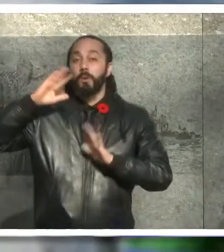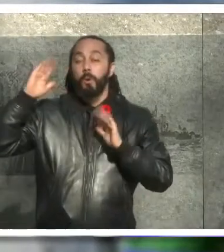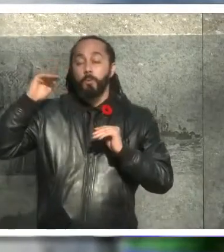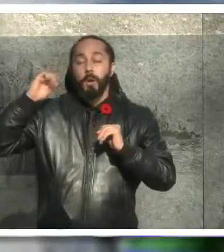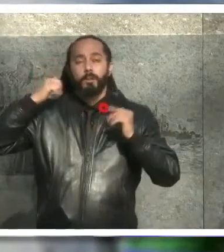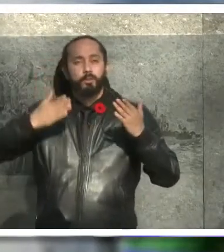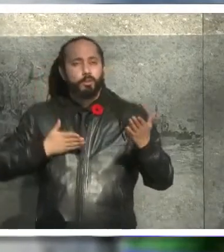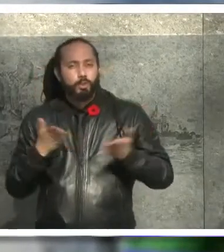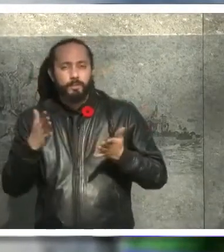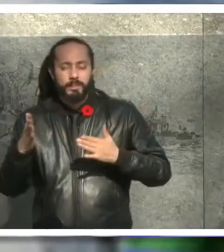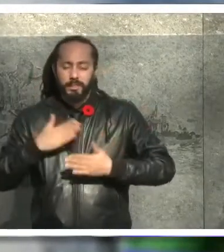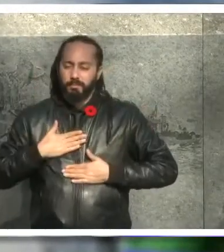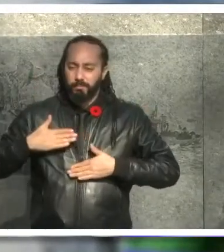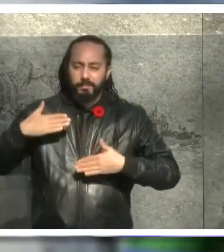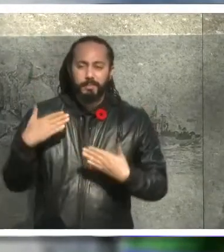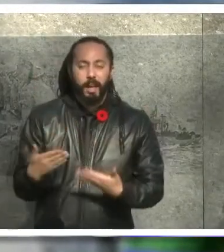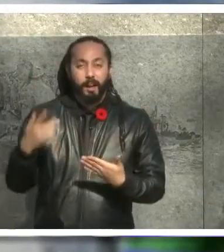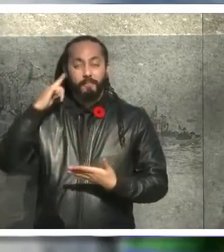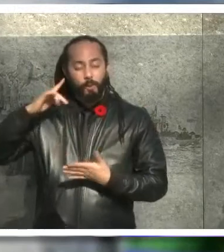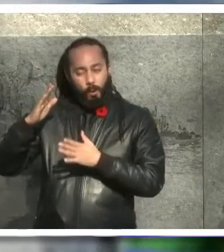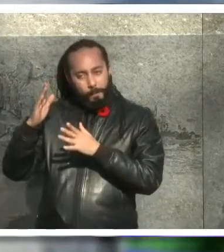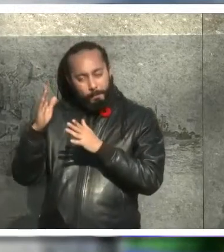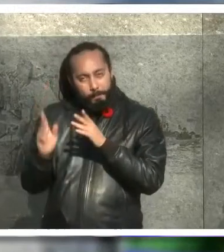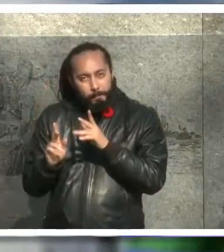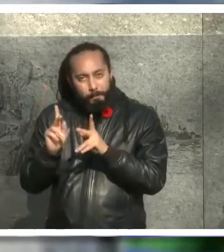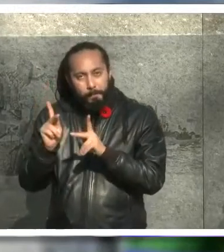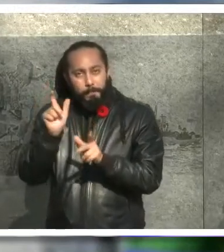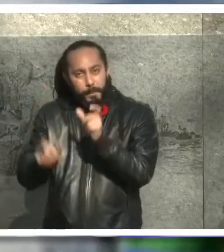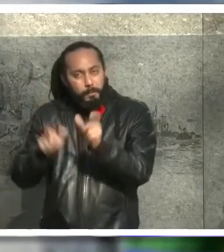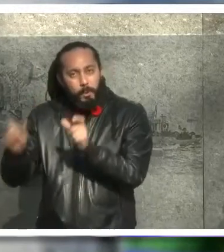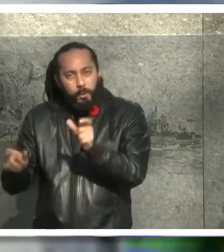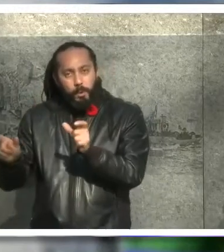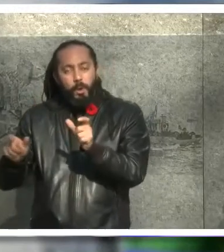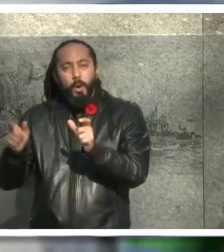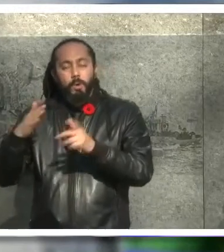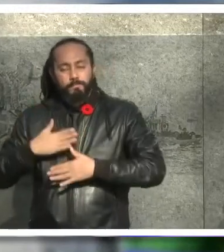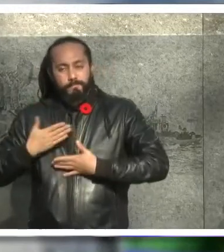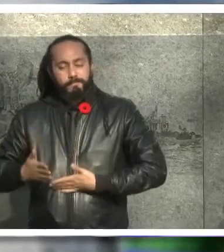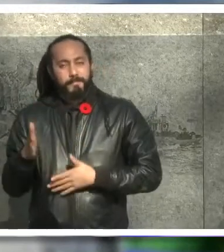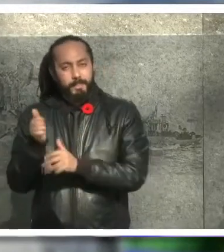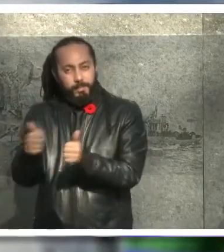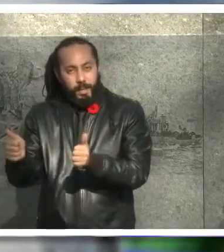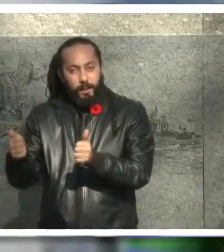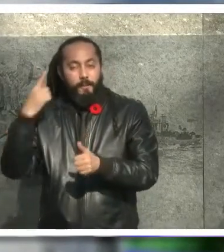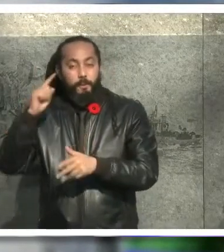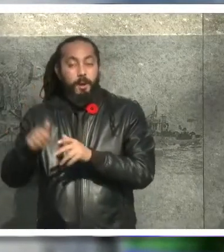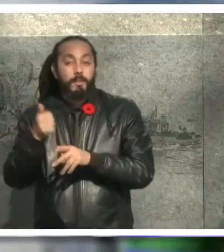made by those who offer themselves for the sake of others because darkness of night